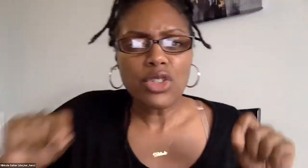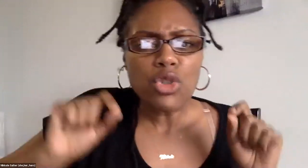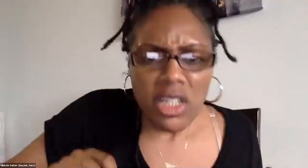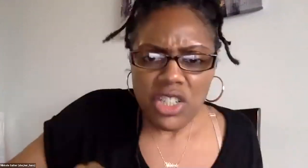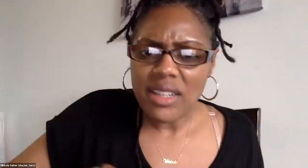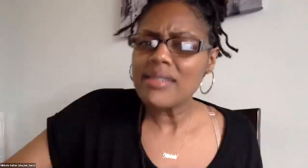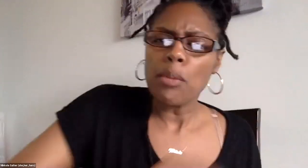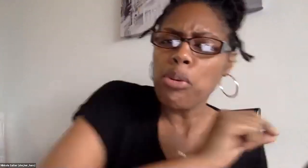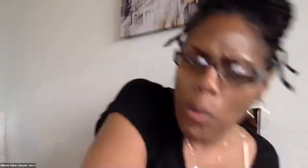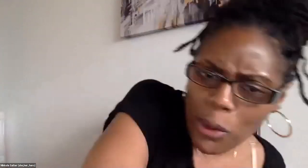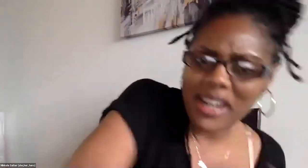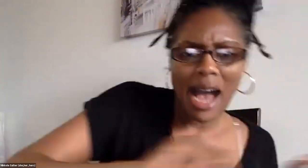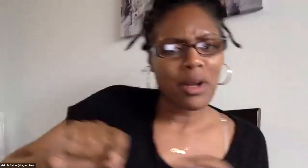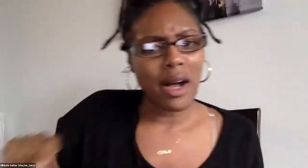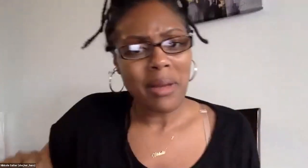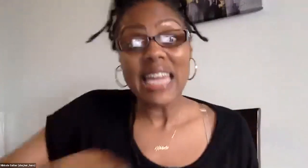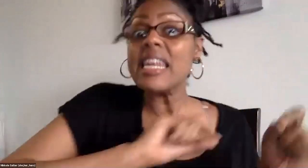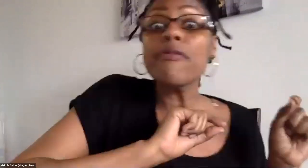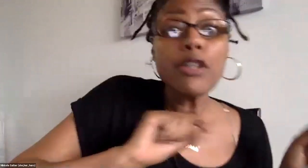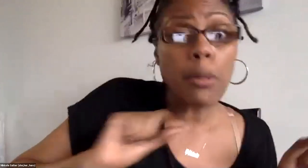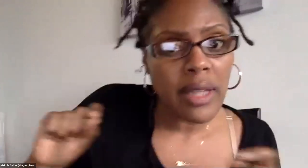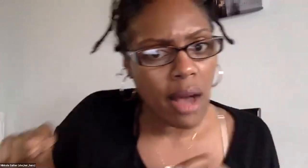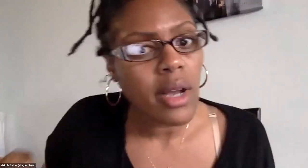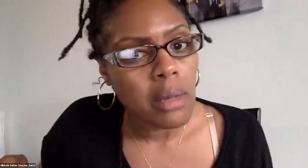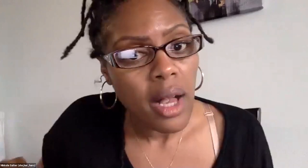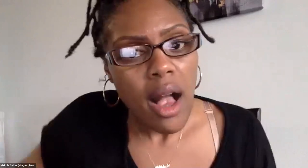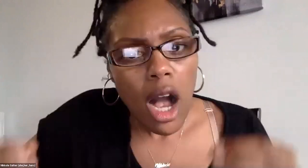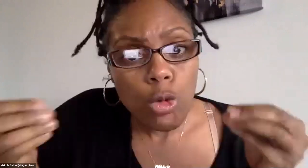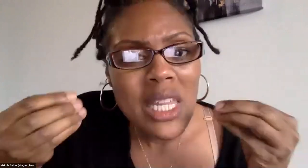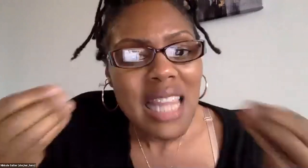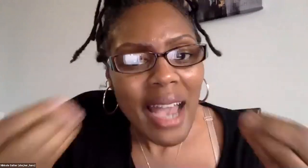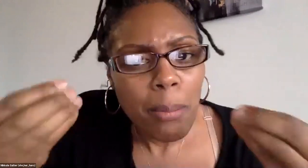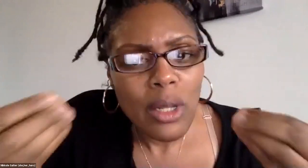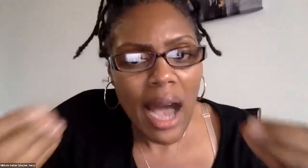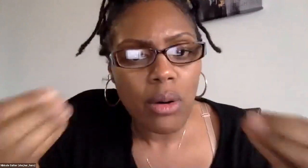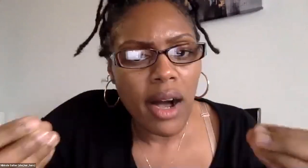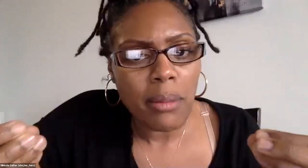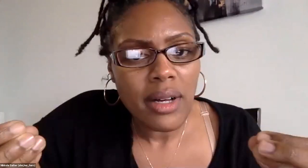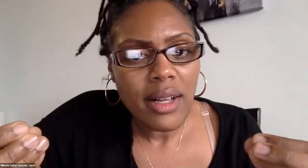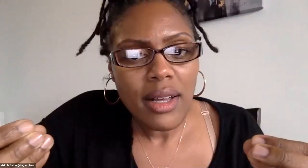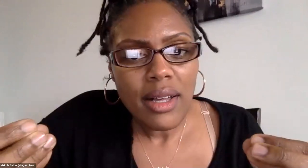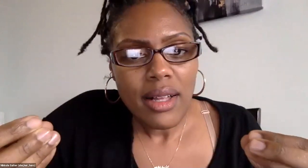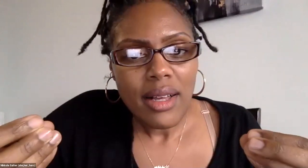Destruction is an appropriate outcome, an inevitable outcome, a reliable outcome